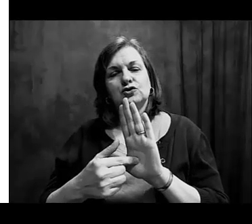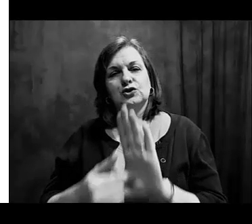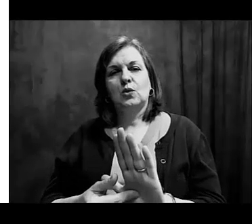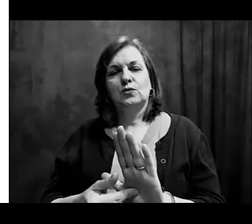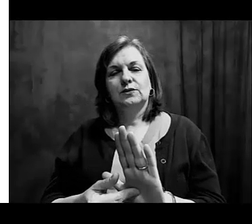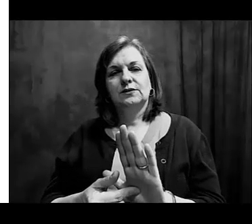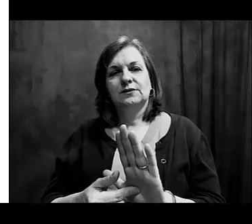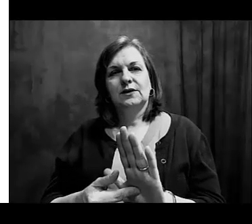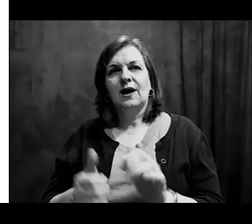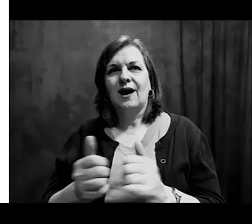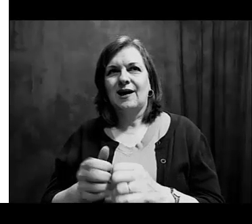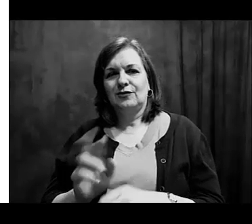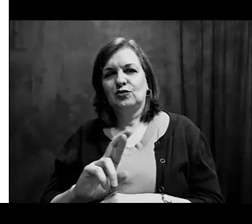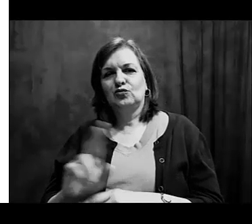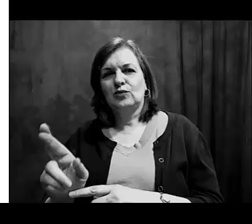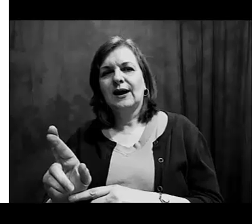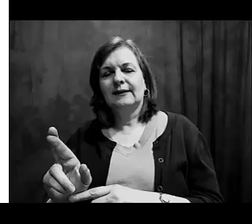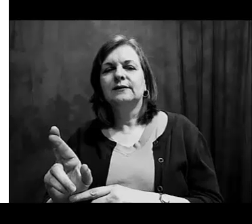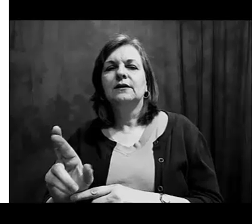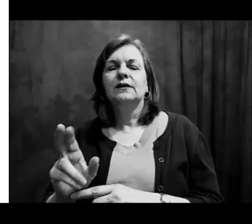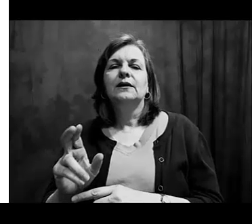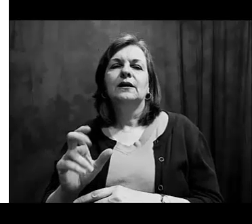on the right side of your screen